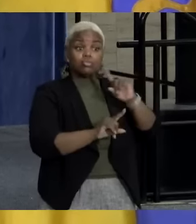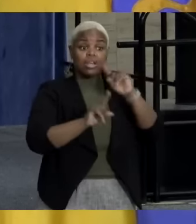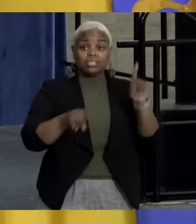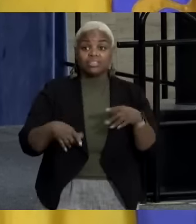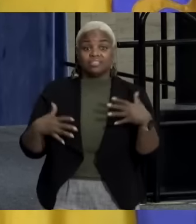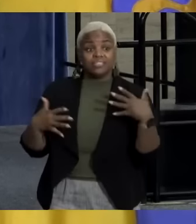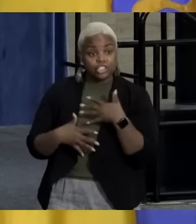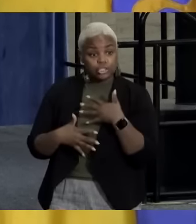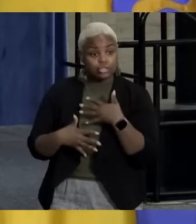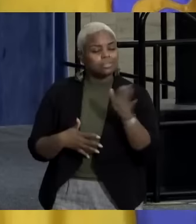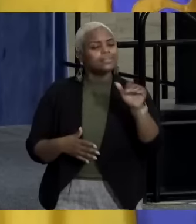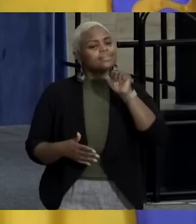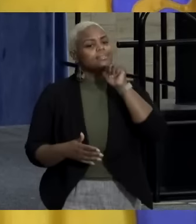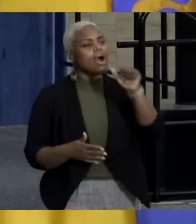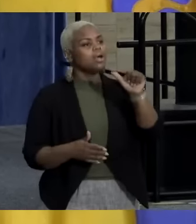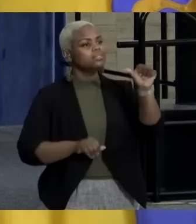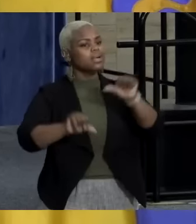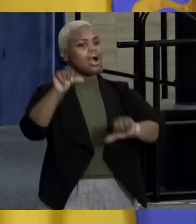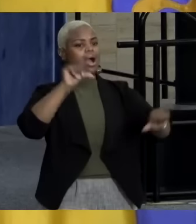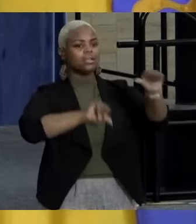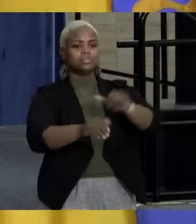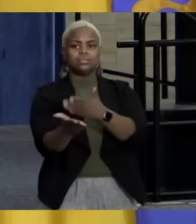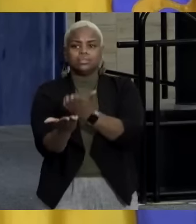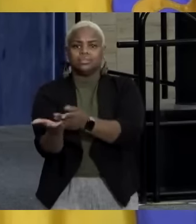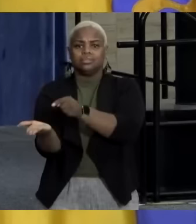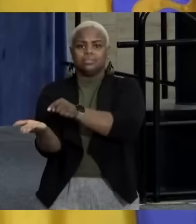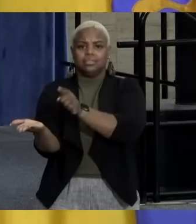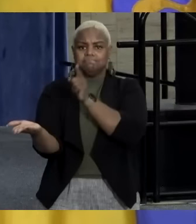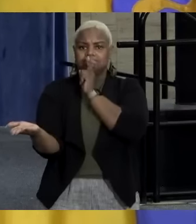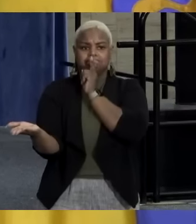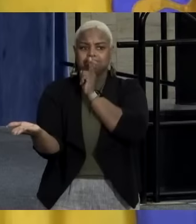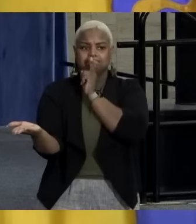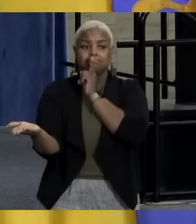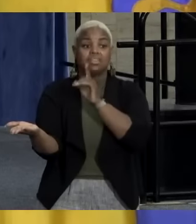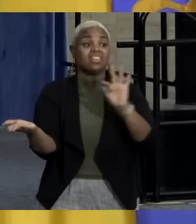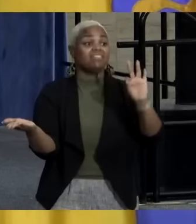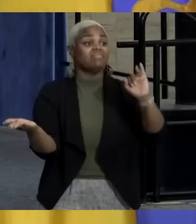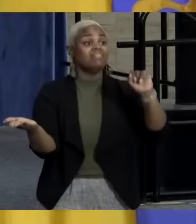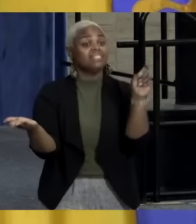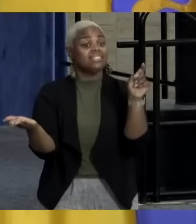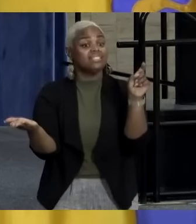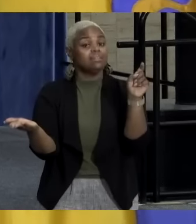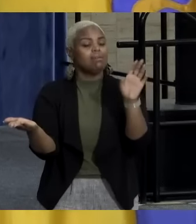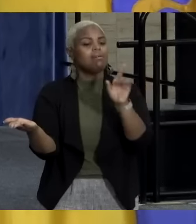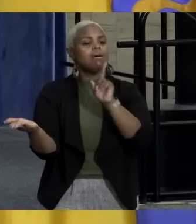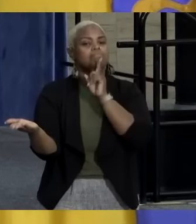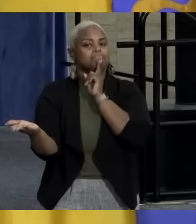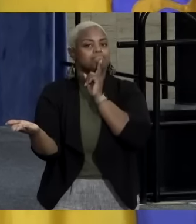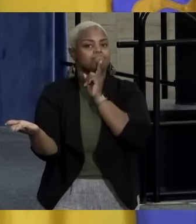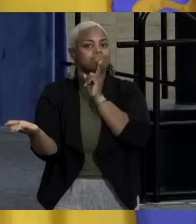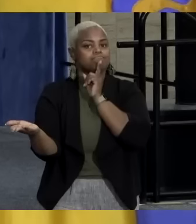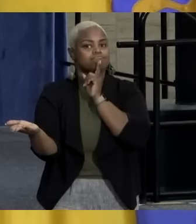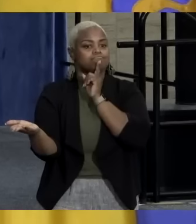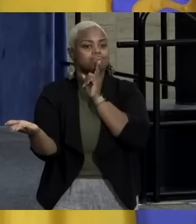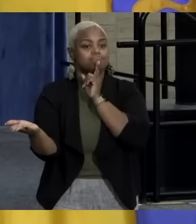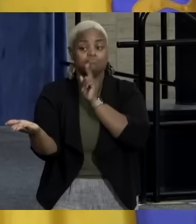science, and instead of correcting the record, the medical establishment doubled down in groupthink.